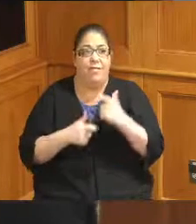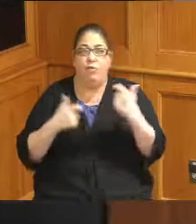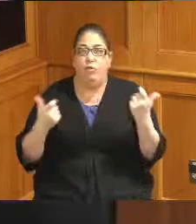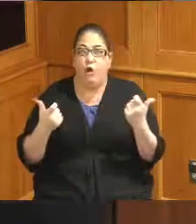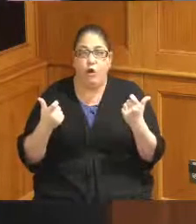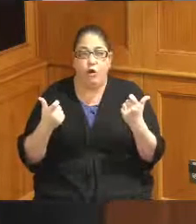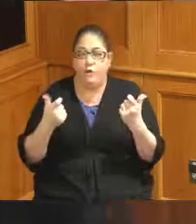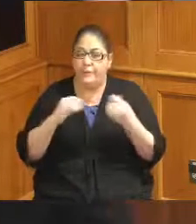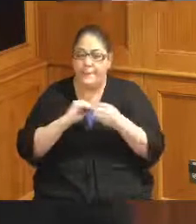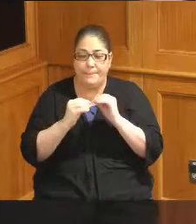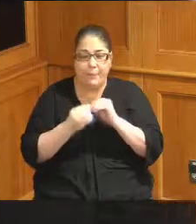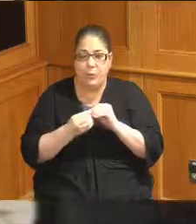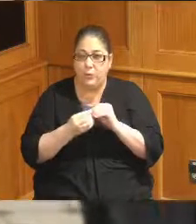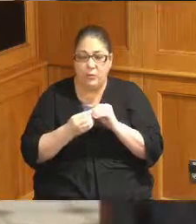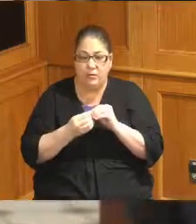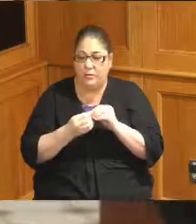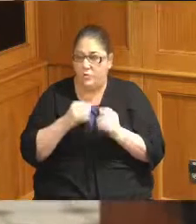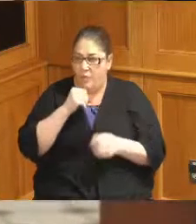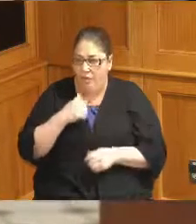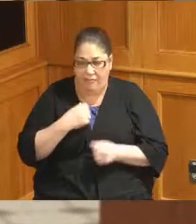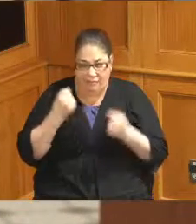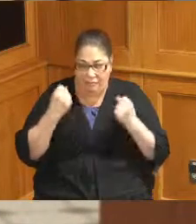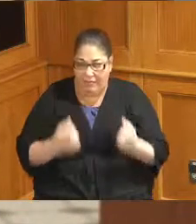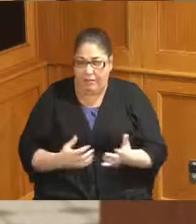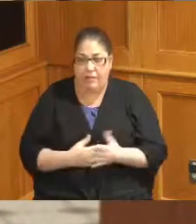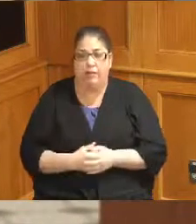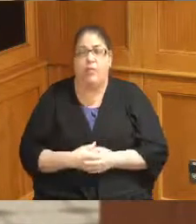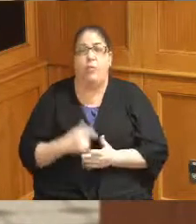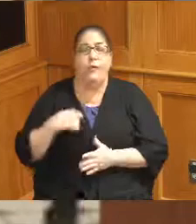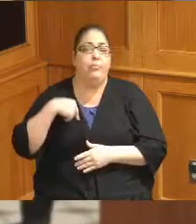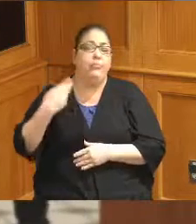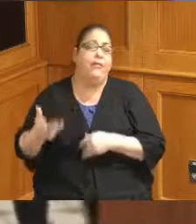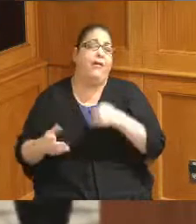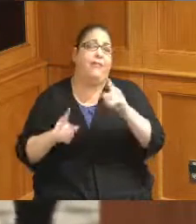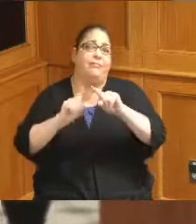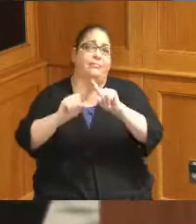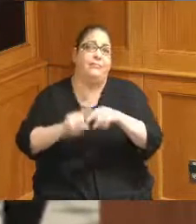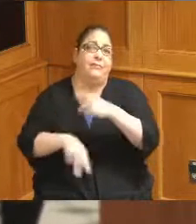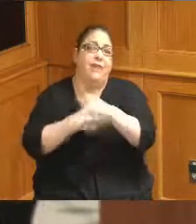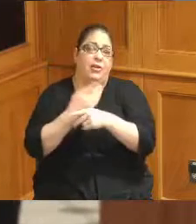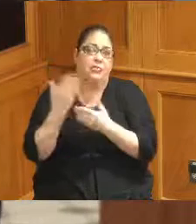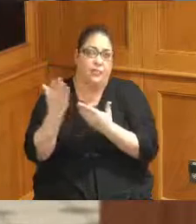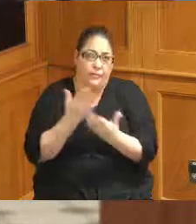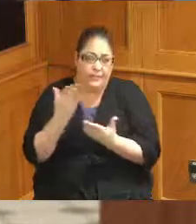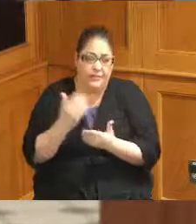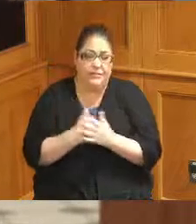fire hydrants we provide all kinds of service to various communities some we do pretty much all